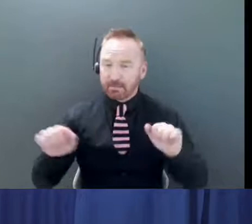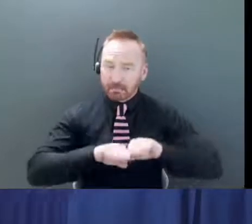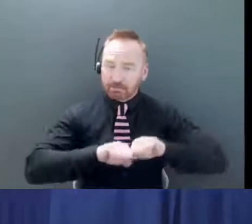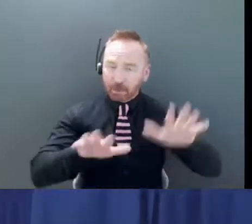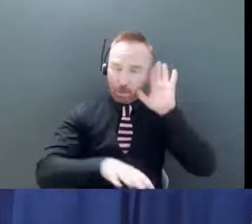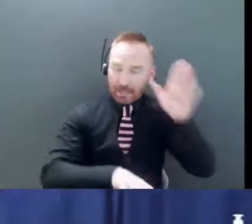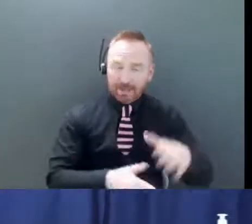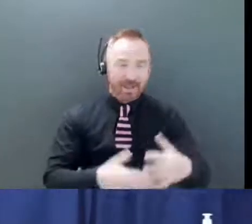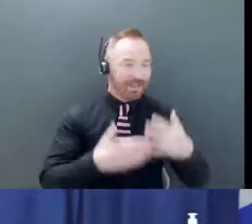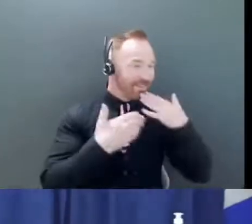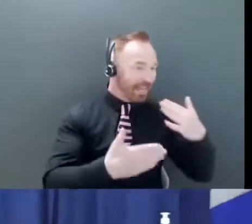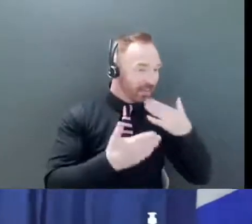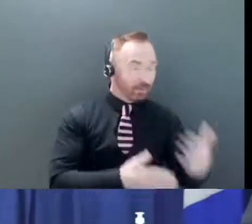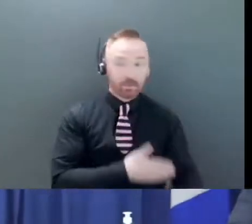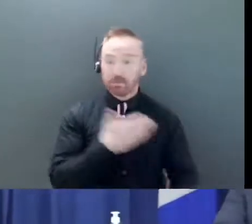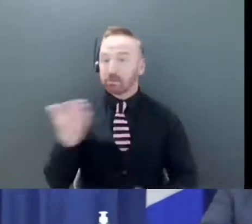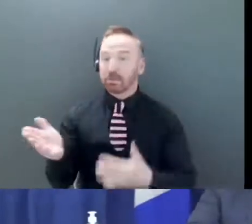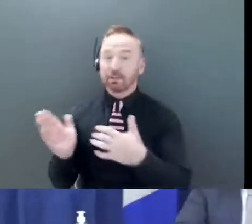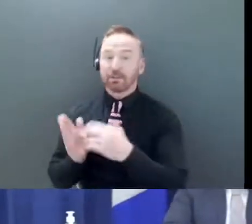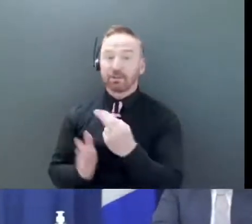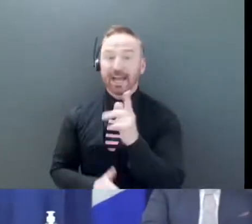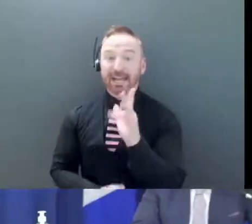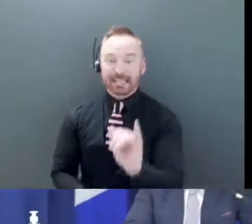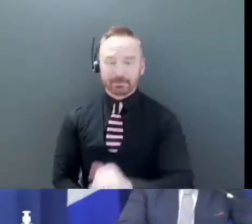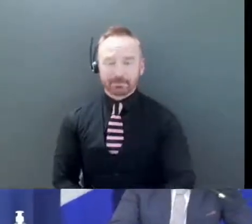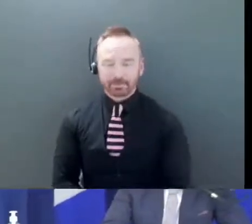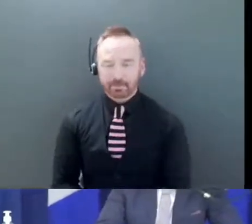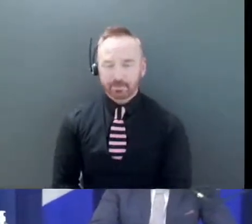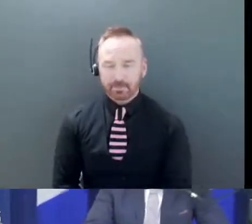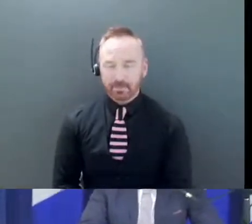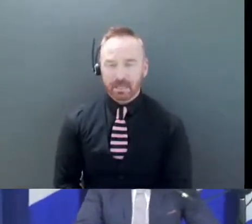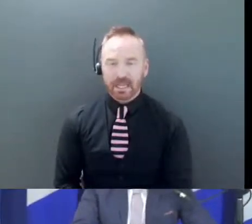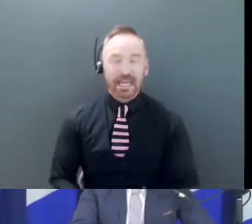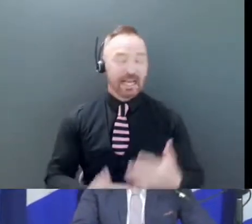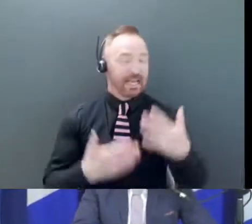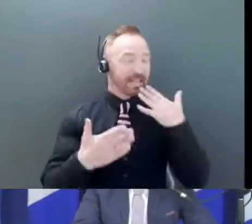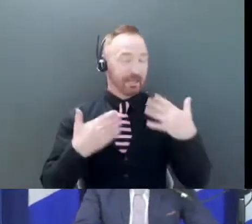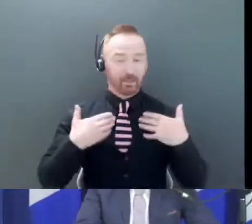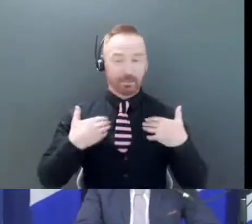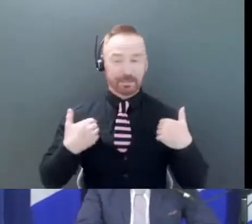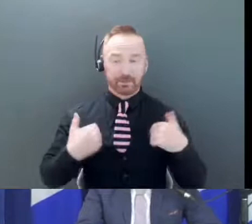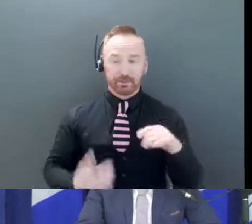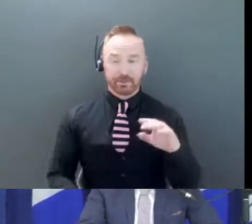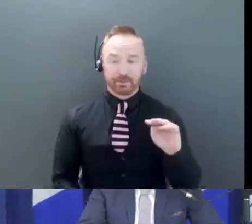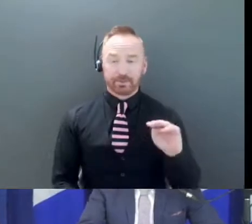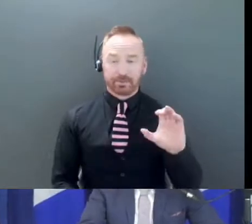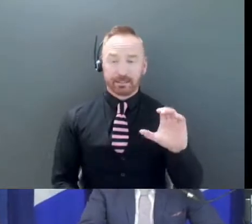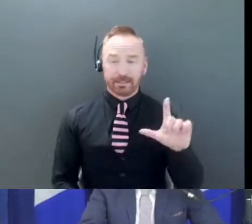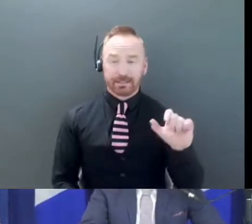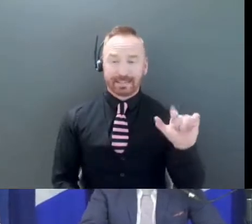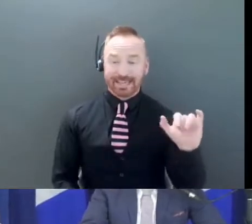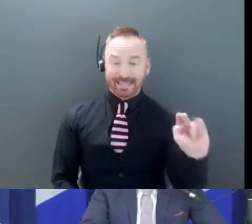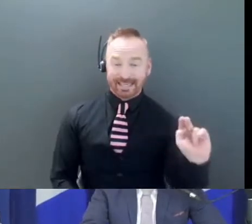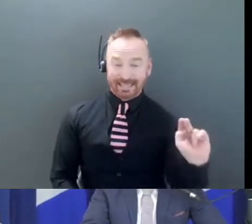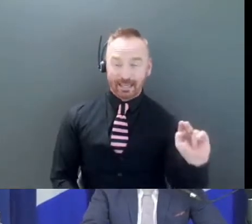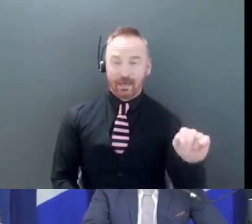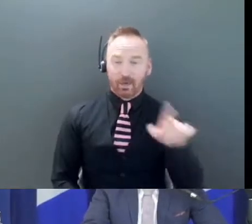Thanks for your very heartfelt words as well.